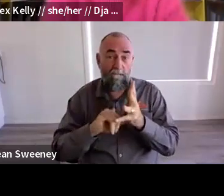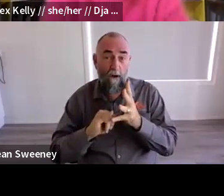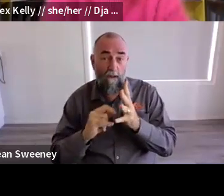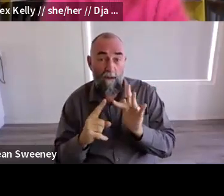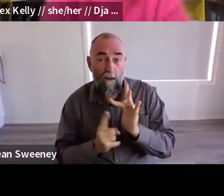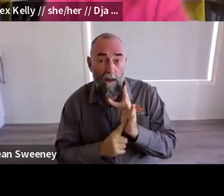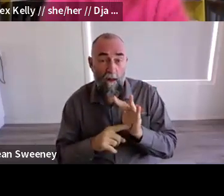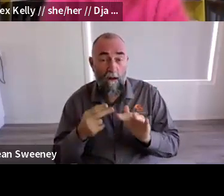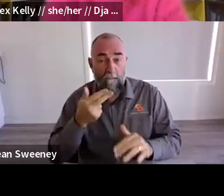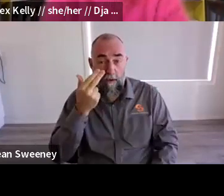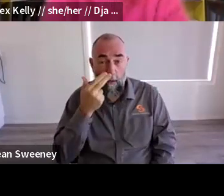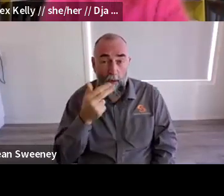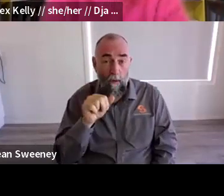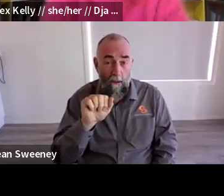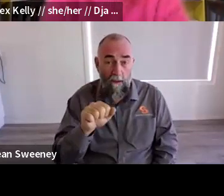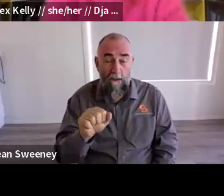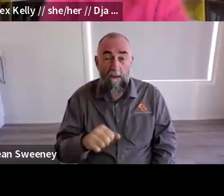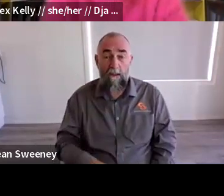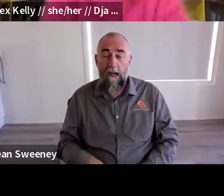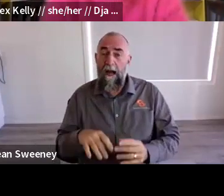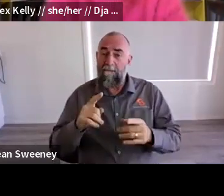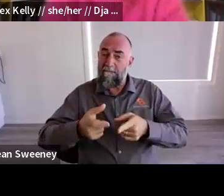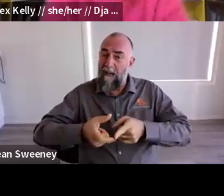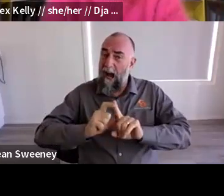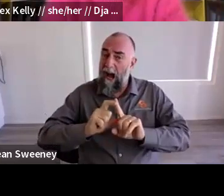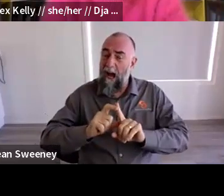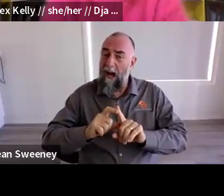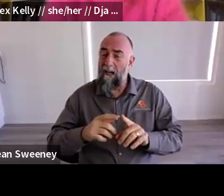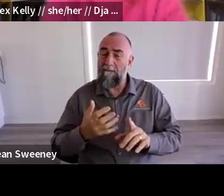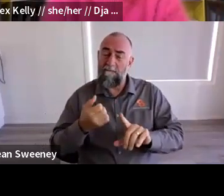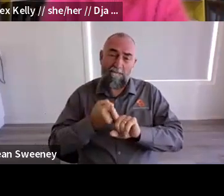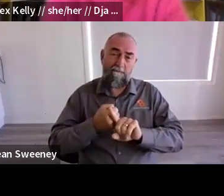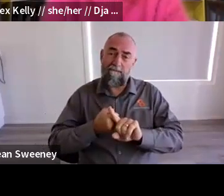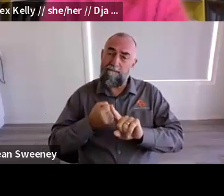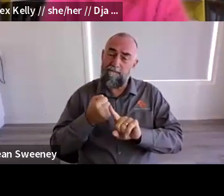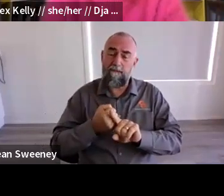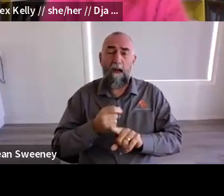were very heavily involved in fossil fuel industry. So they were making